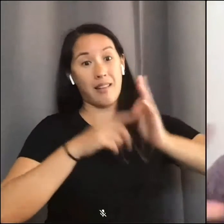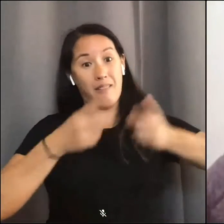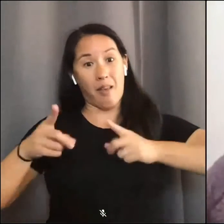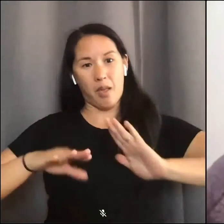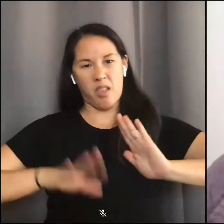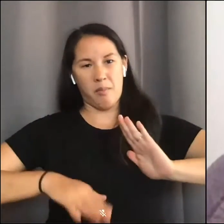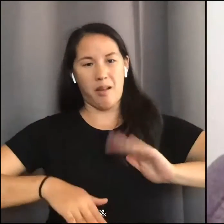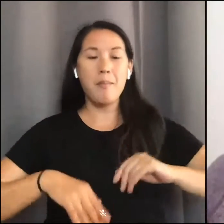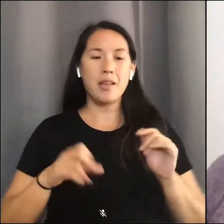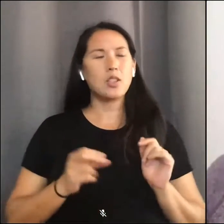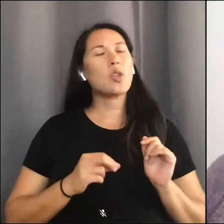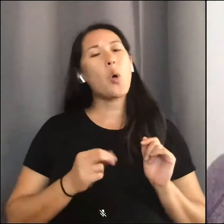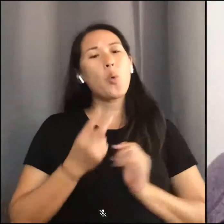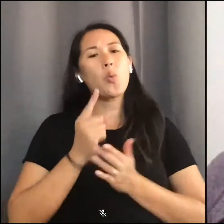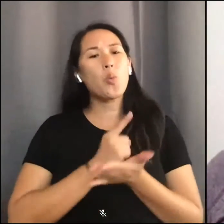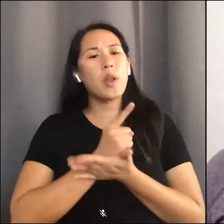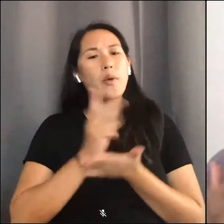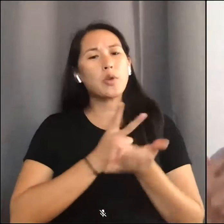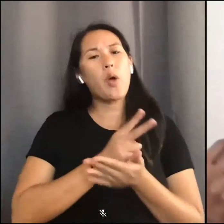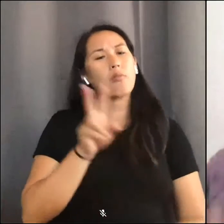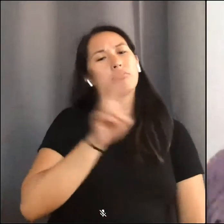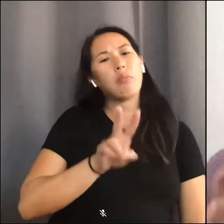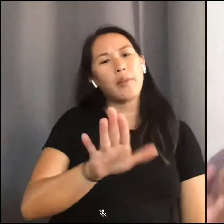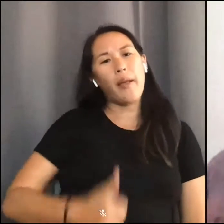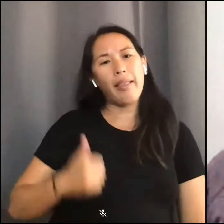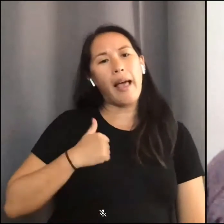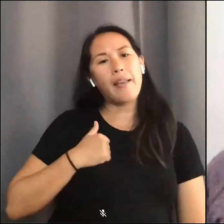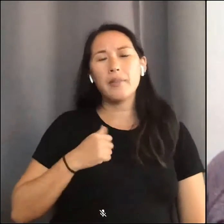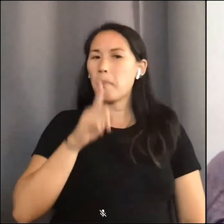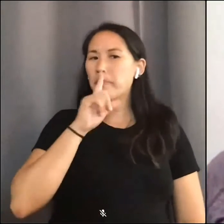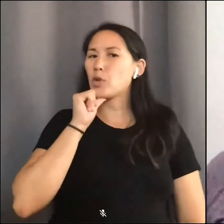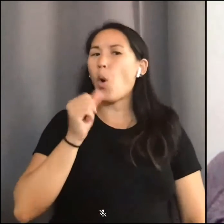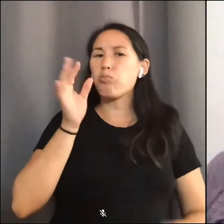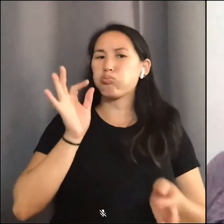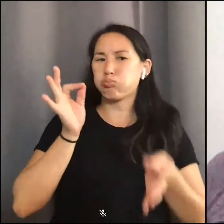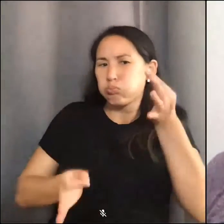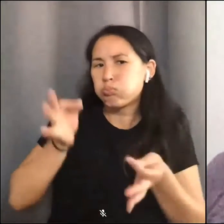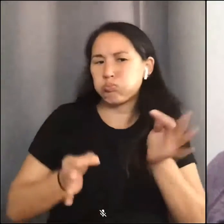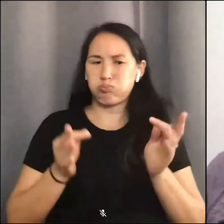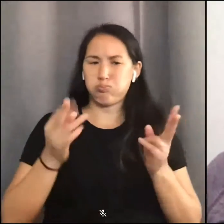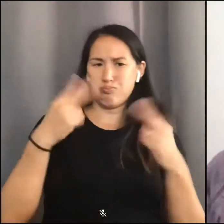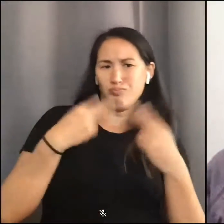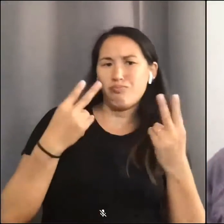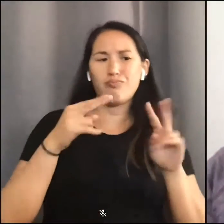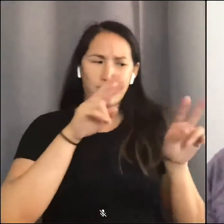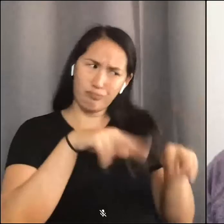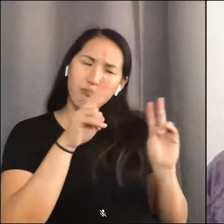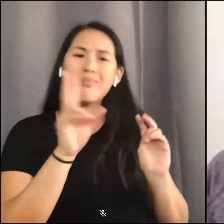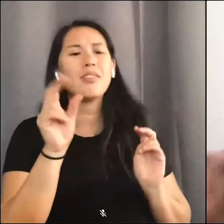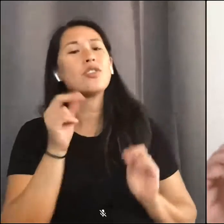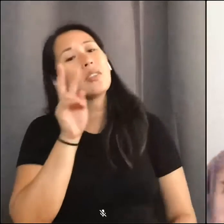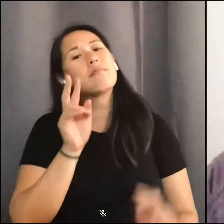your life um just look don't judge don't judge yourself um just look and then give